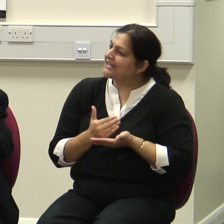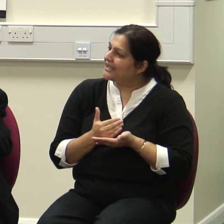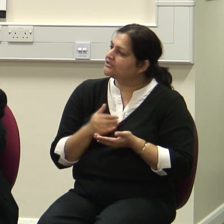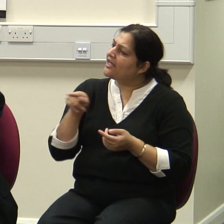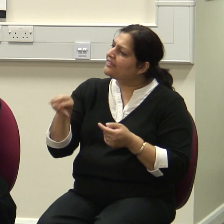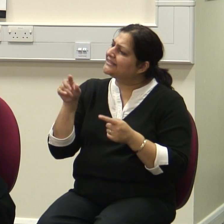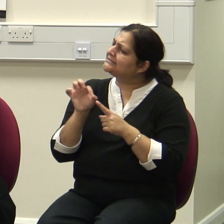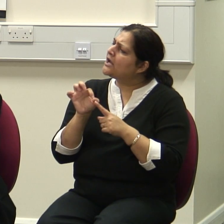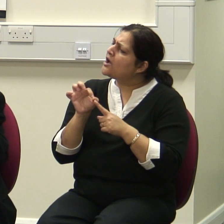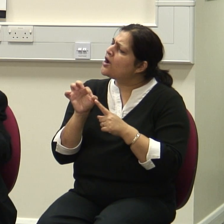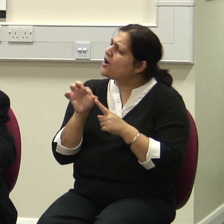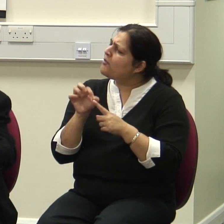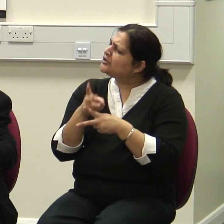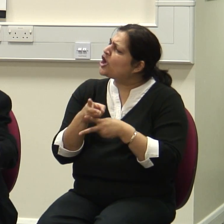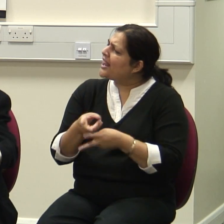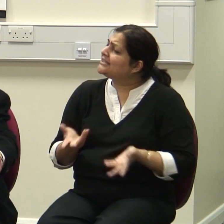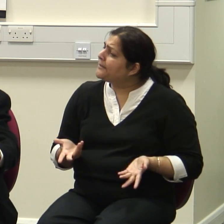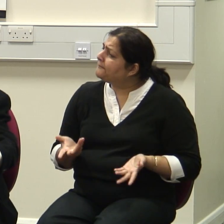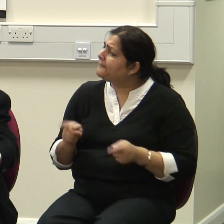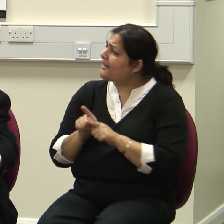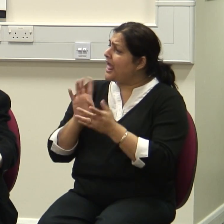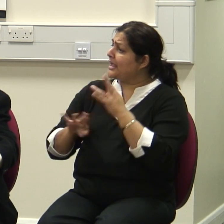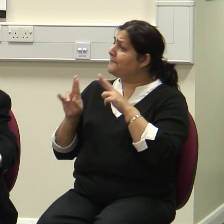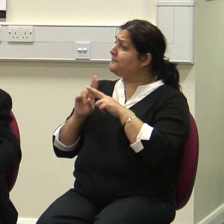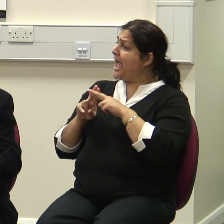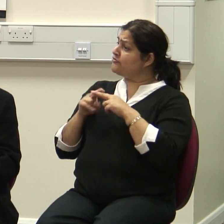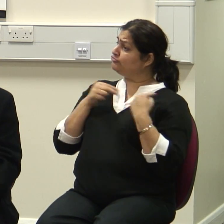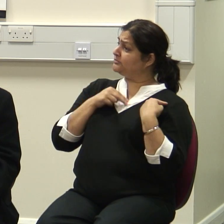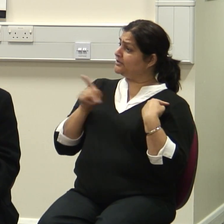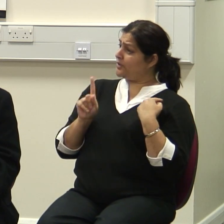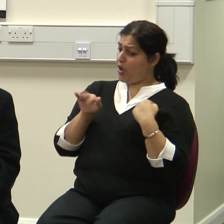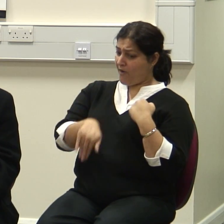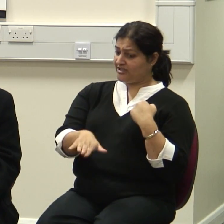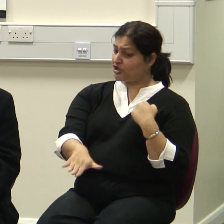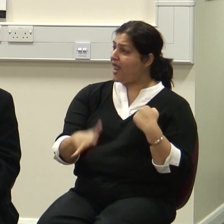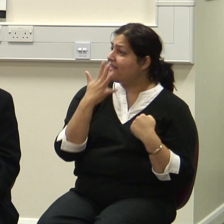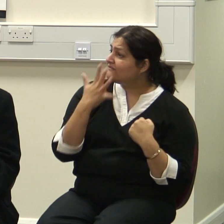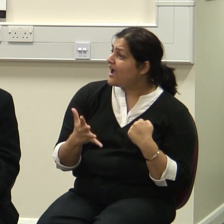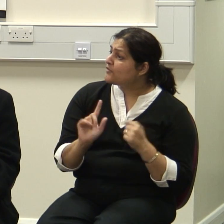Just like a parent will be held responsible for what his five year old child…very famous